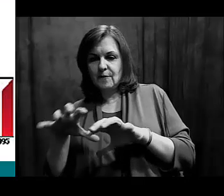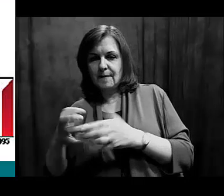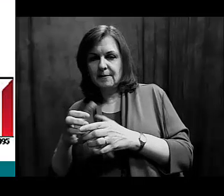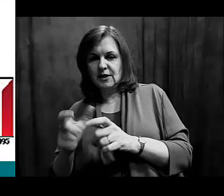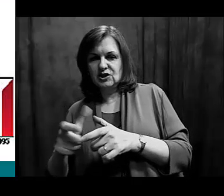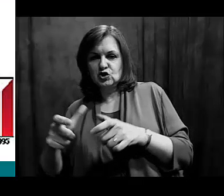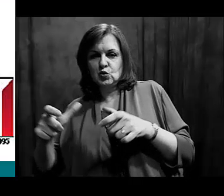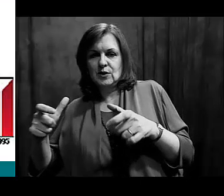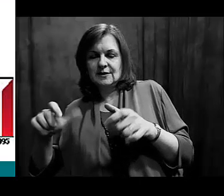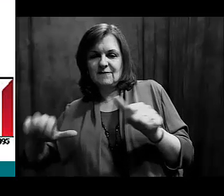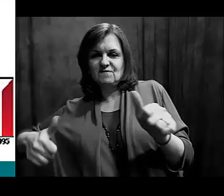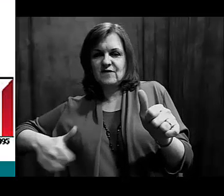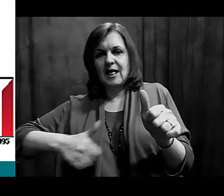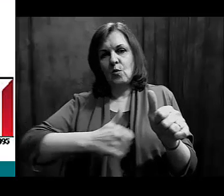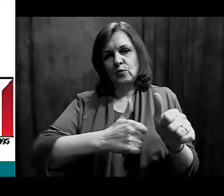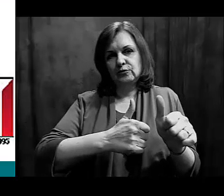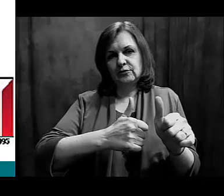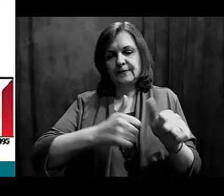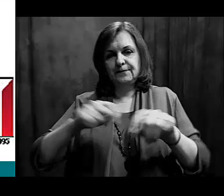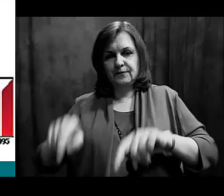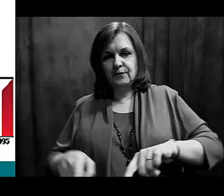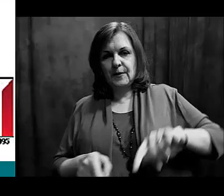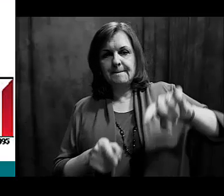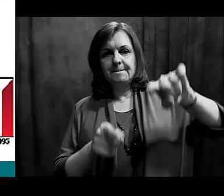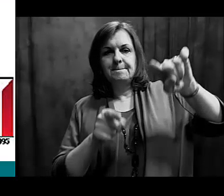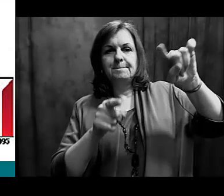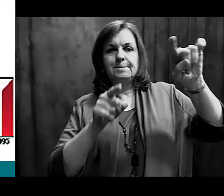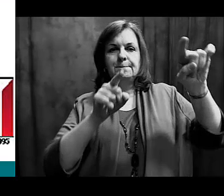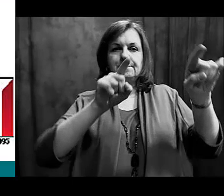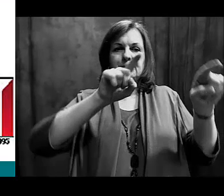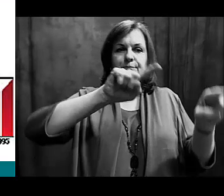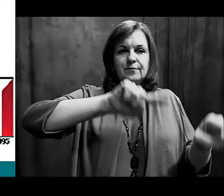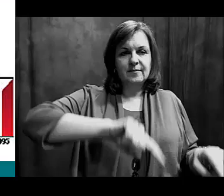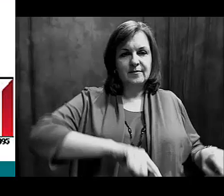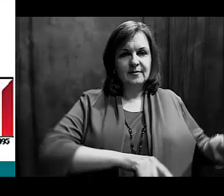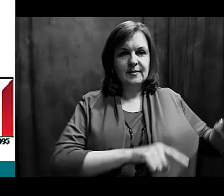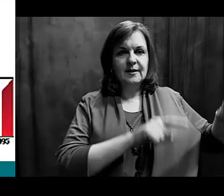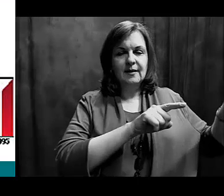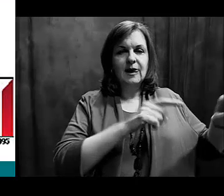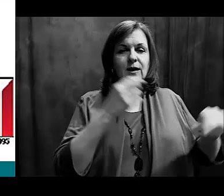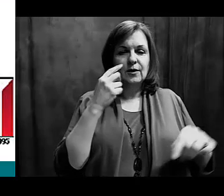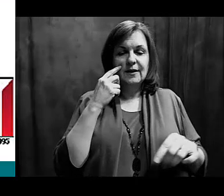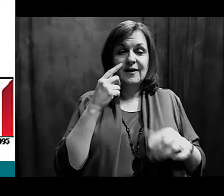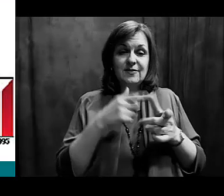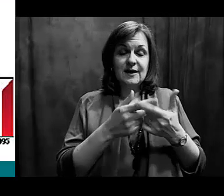the wolves population but following that we see a decrease in the moose population